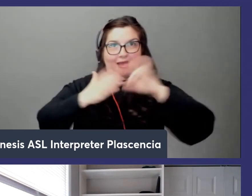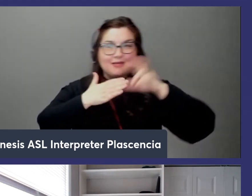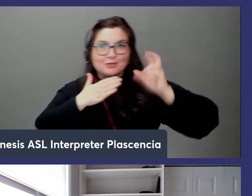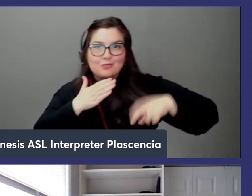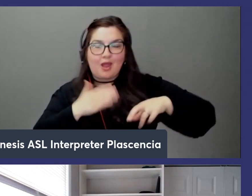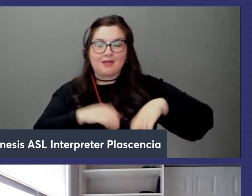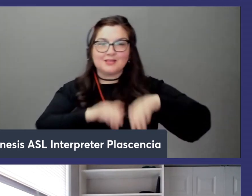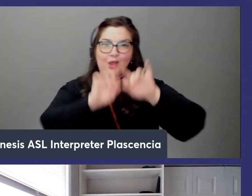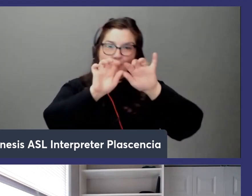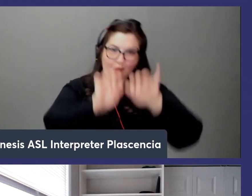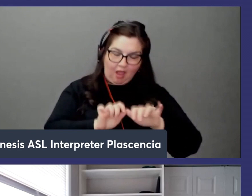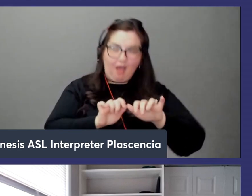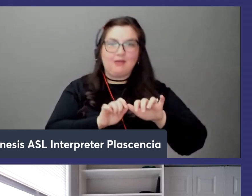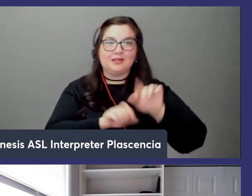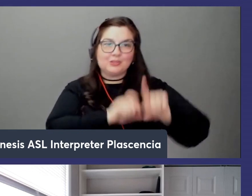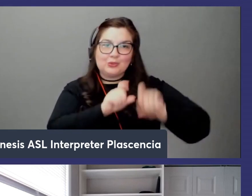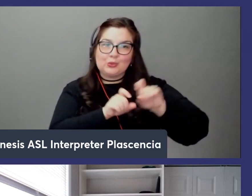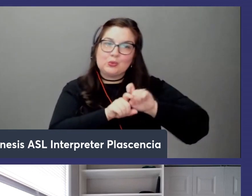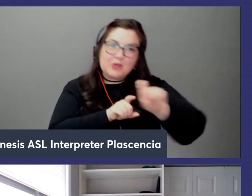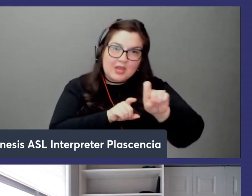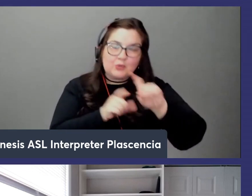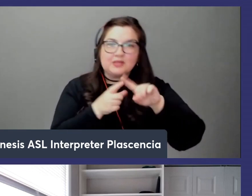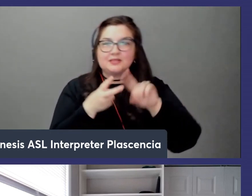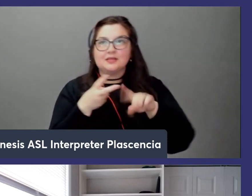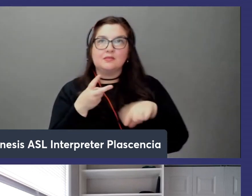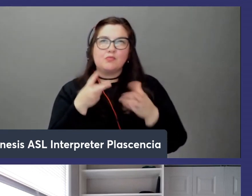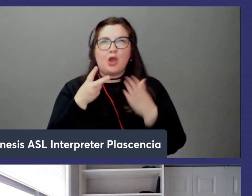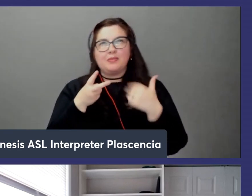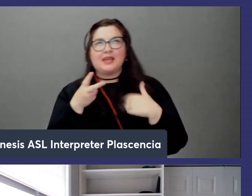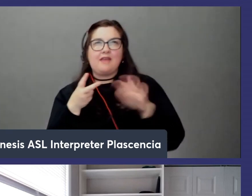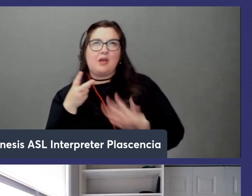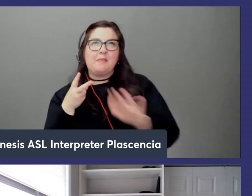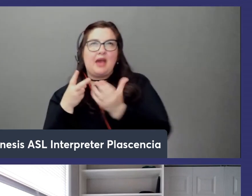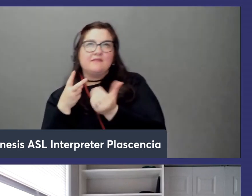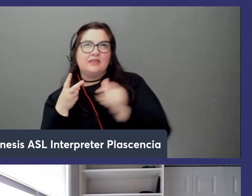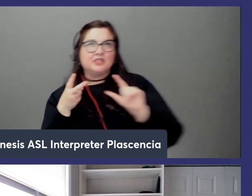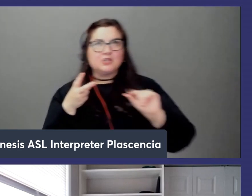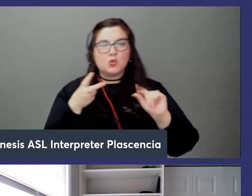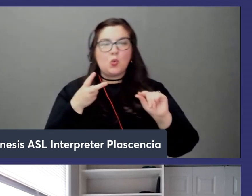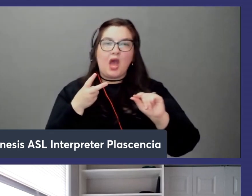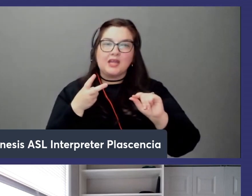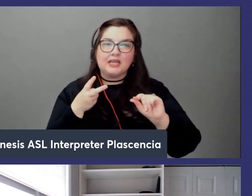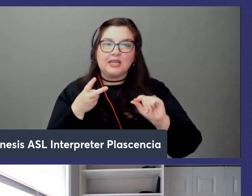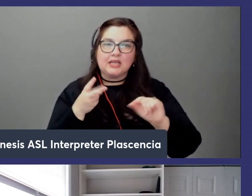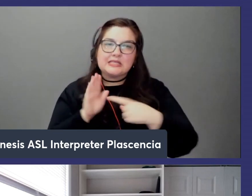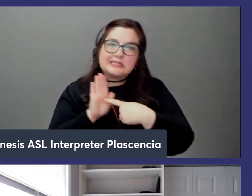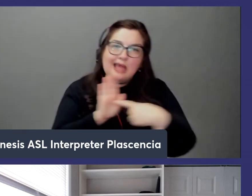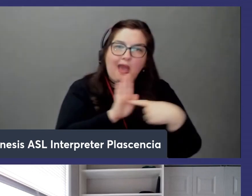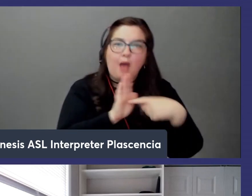but we probably have about 15 or 20 sample notebooks that walk through specific use cases.